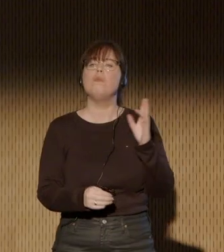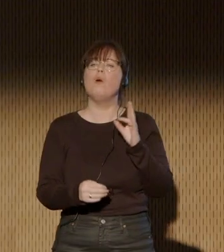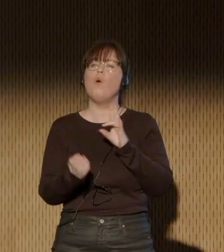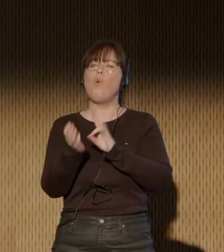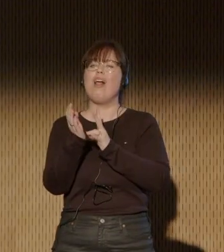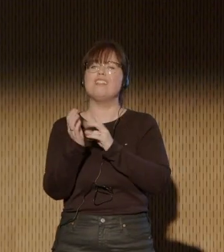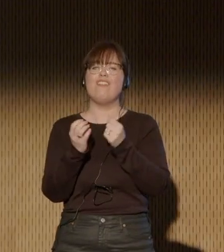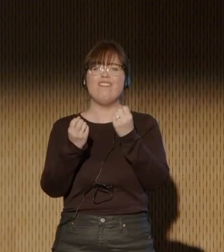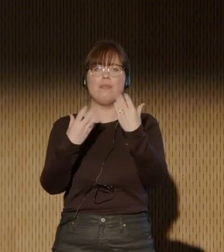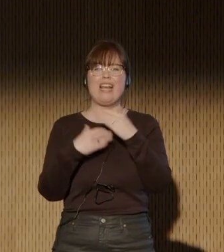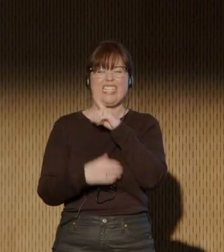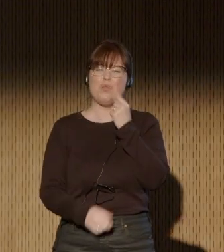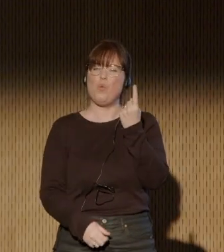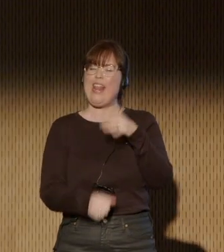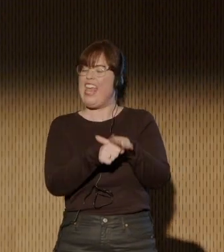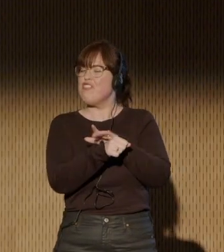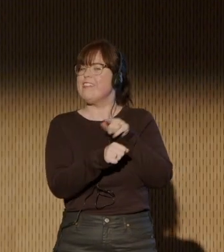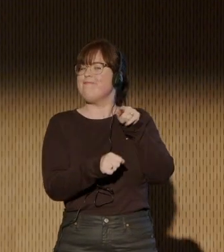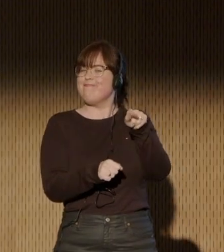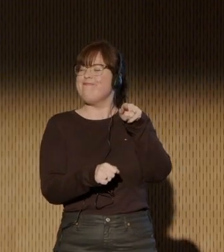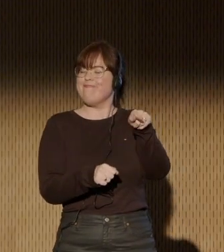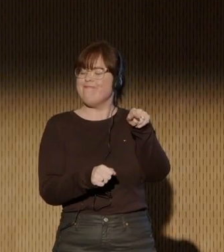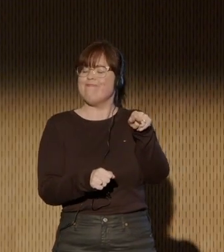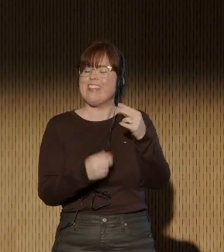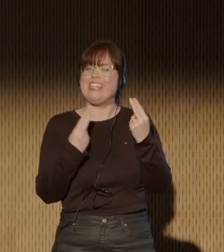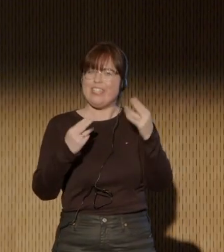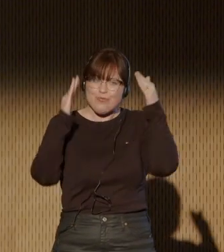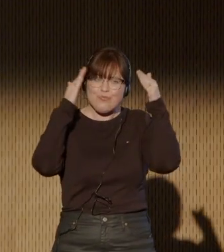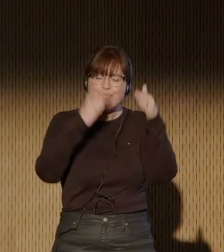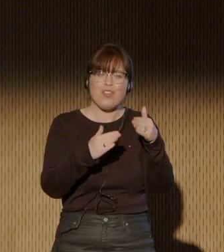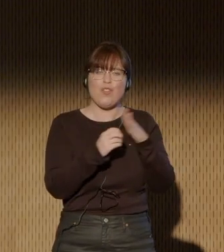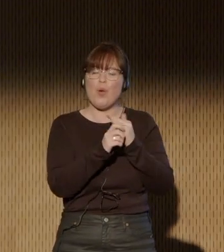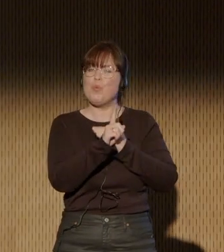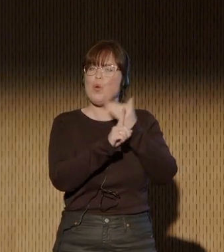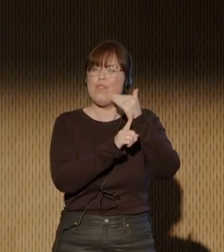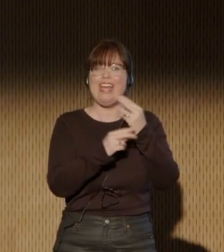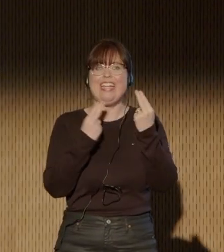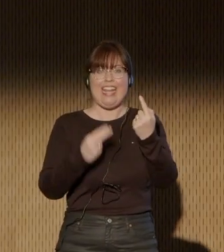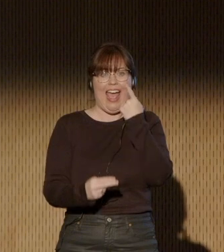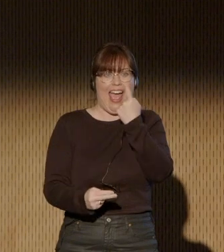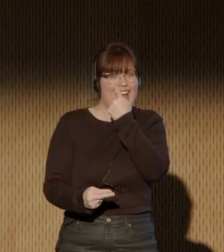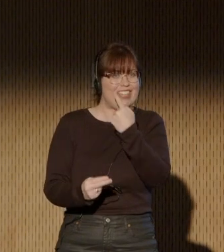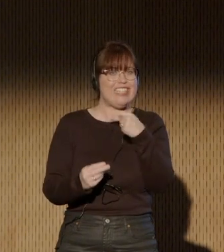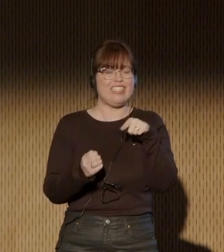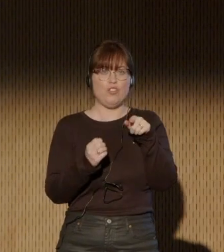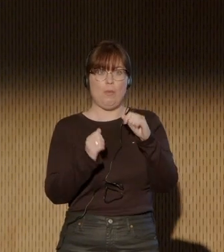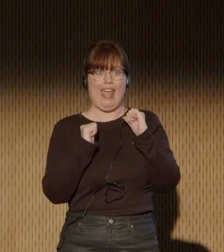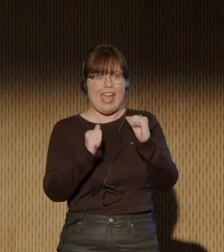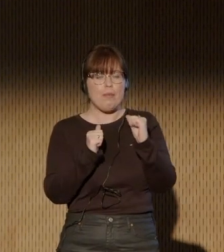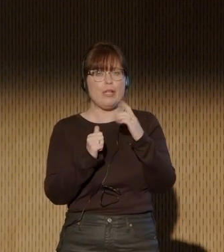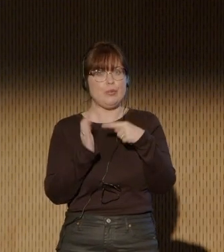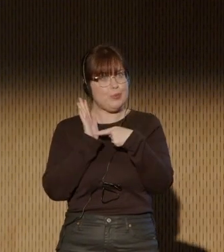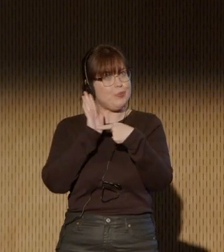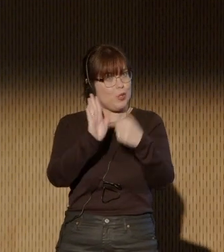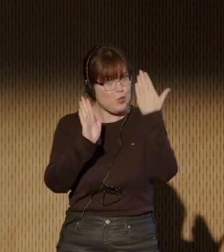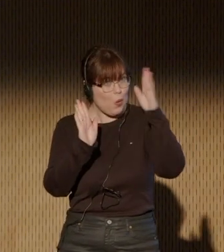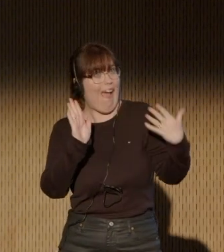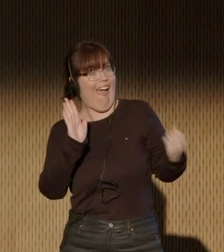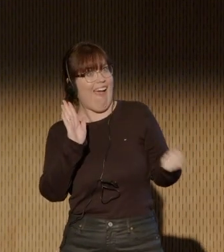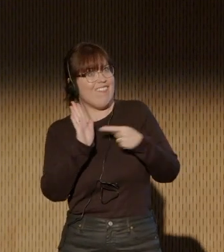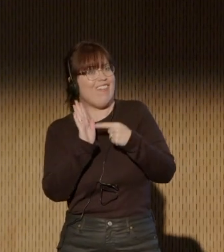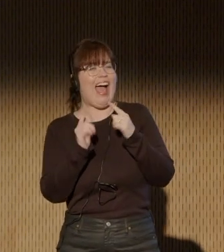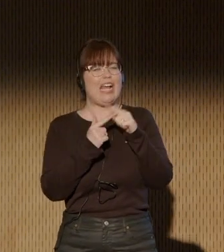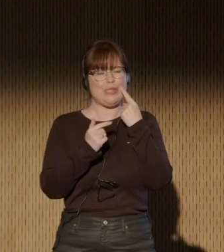needs attention in UDL is evidence to support it, and indeed critique it. Another piece of feedback: